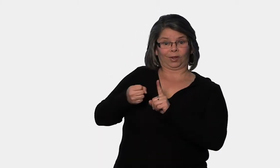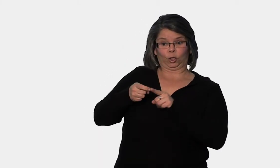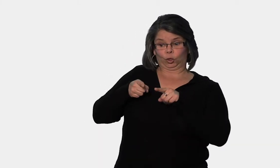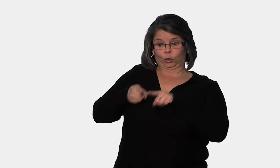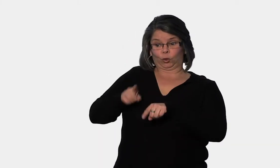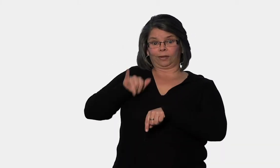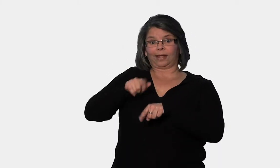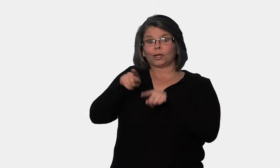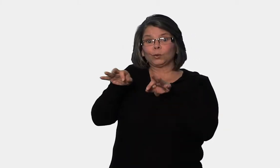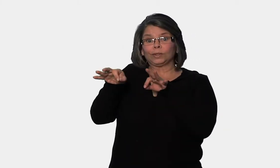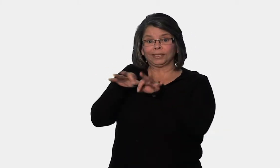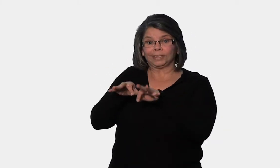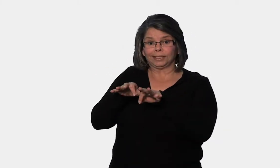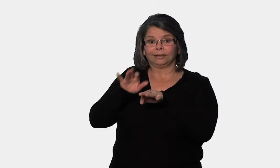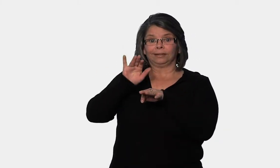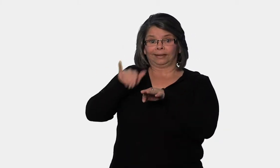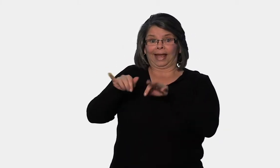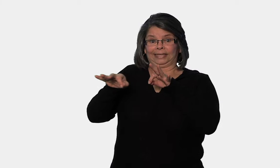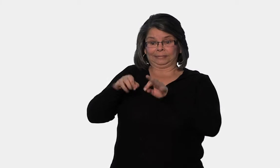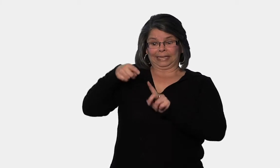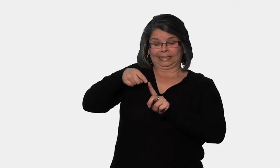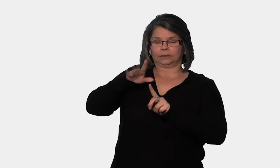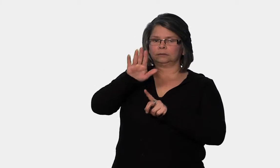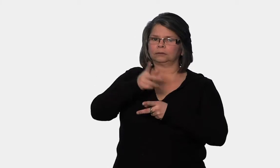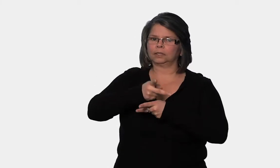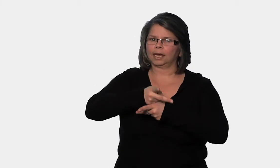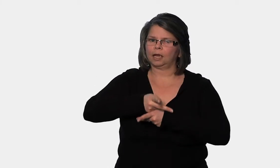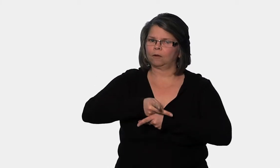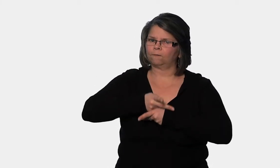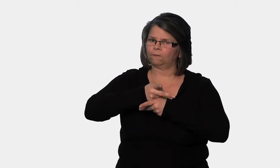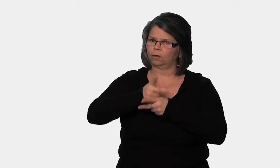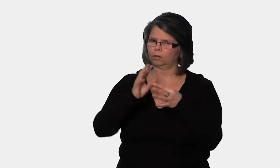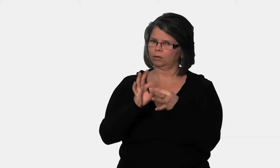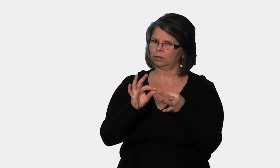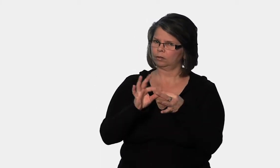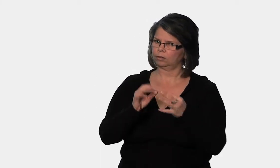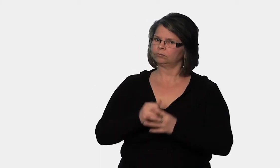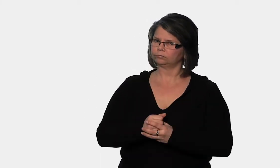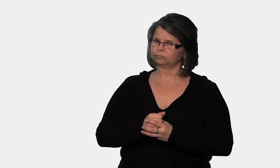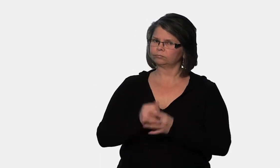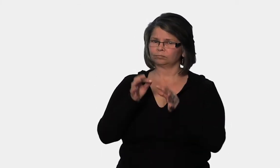about when you made the original complaint of domestic assault.